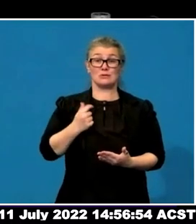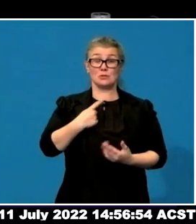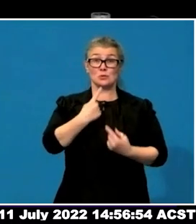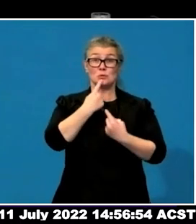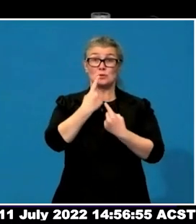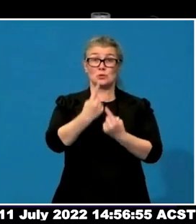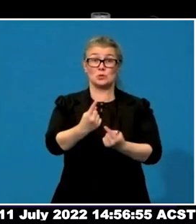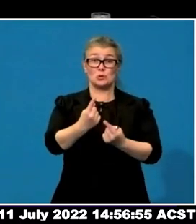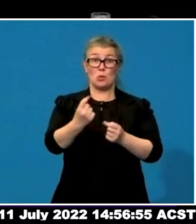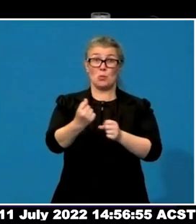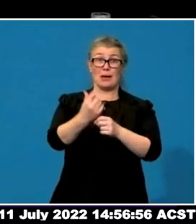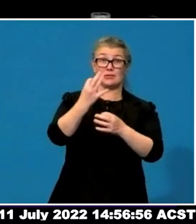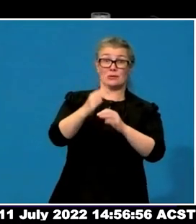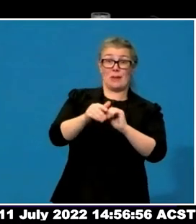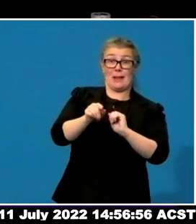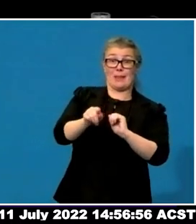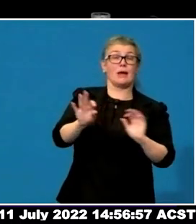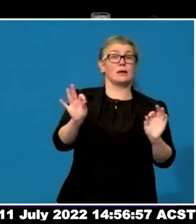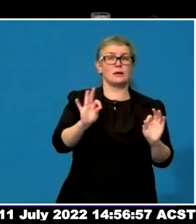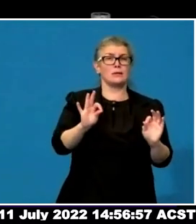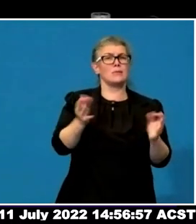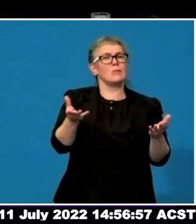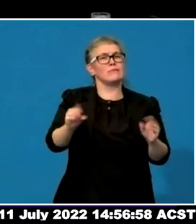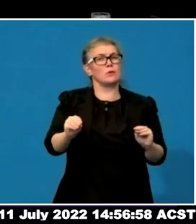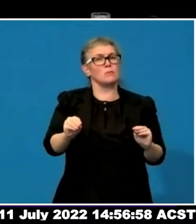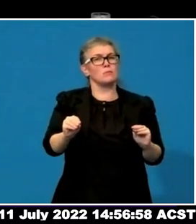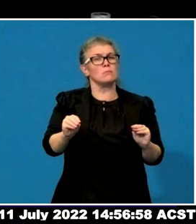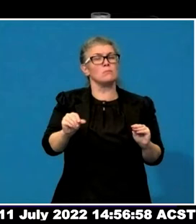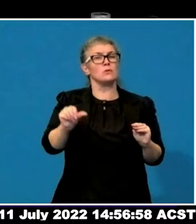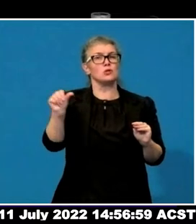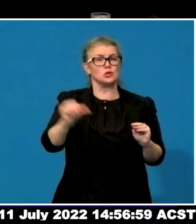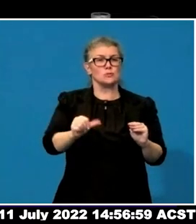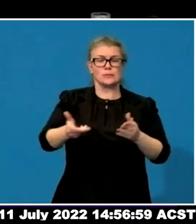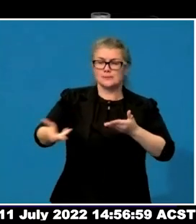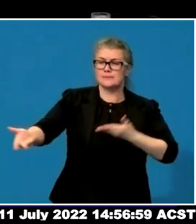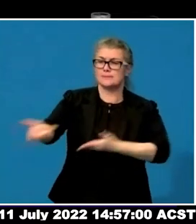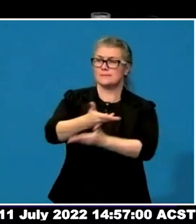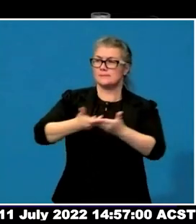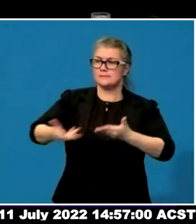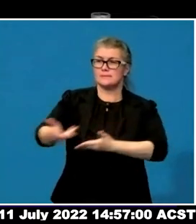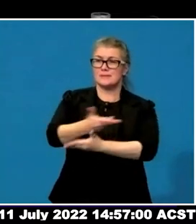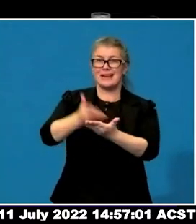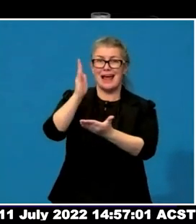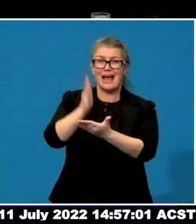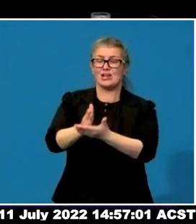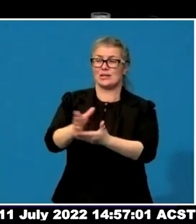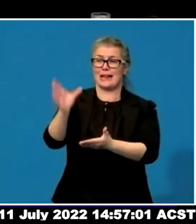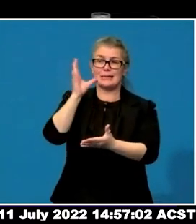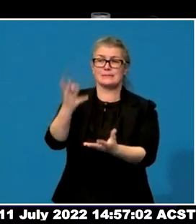But it really needs to come from talking deeply and listening deeply to the Aboriginal communities around who those people are.